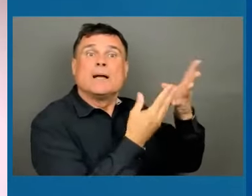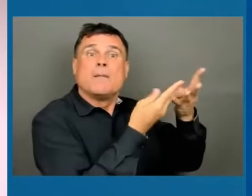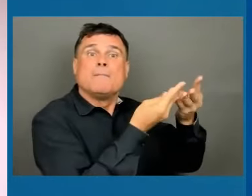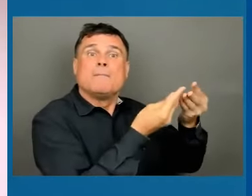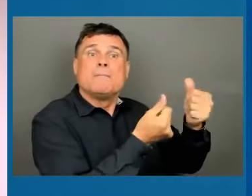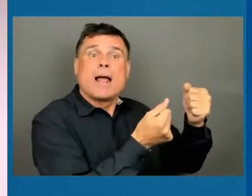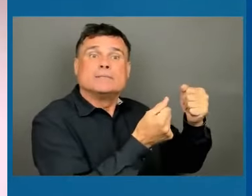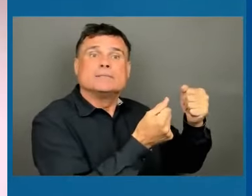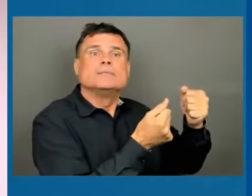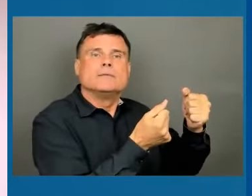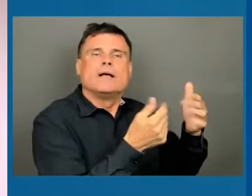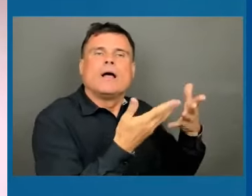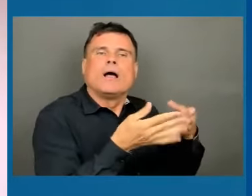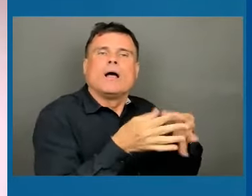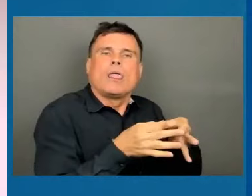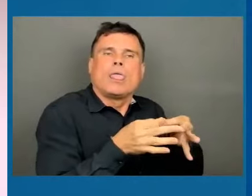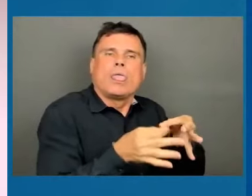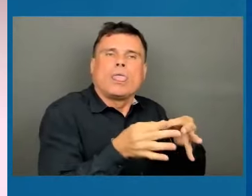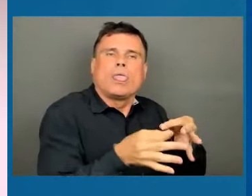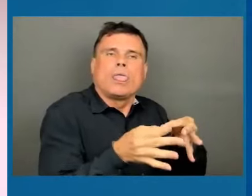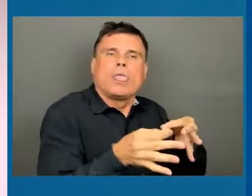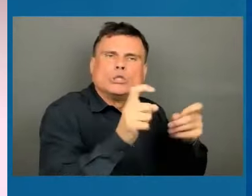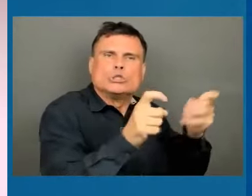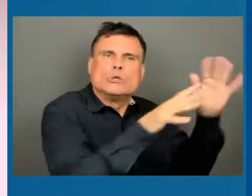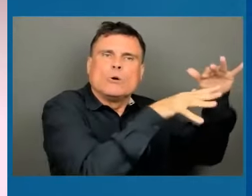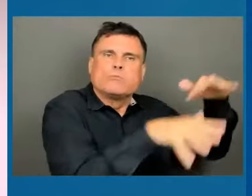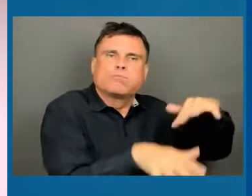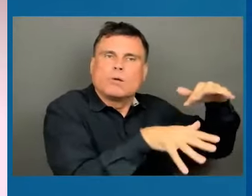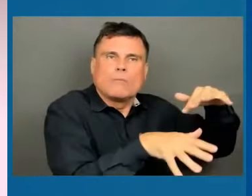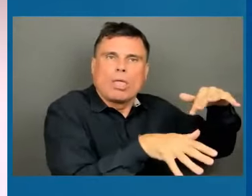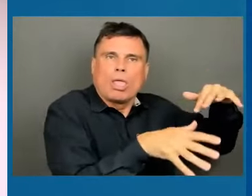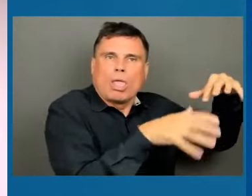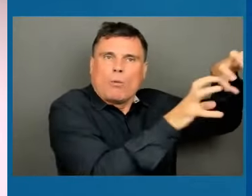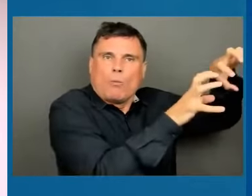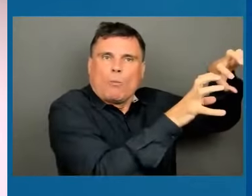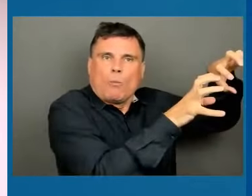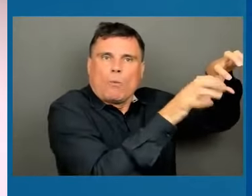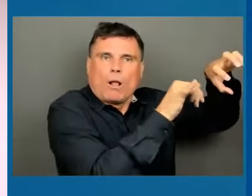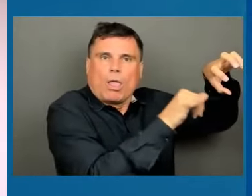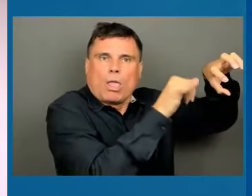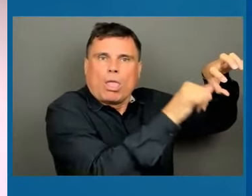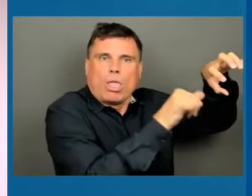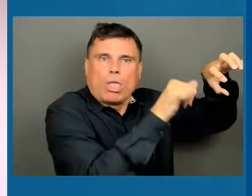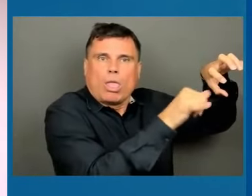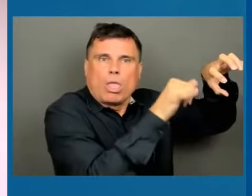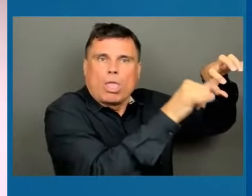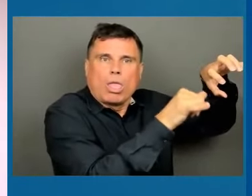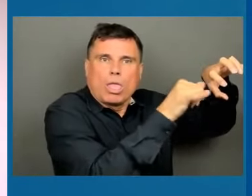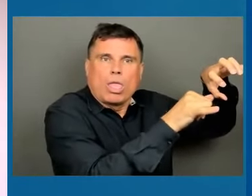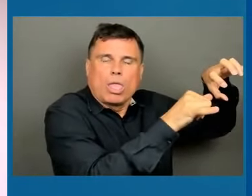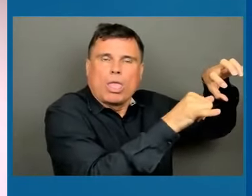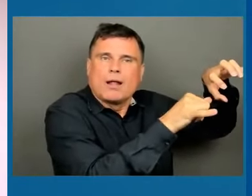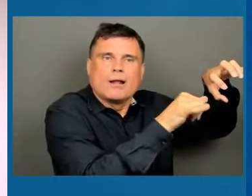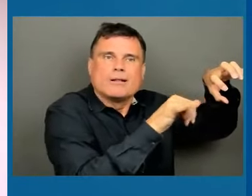Armel talked about. We've seen extremely cool weather in the past two months and that's